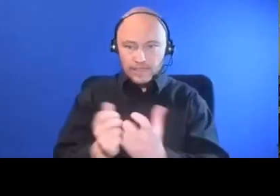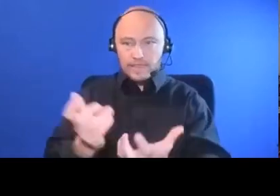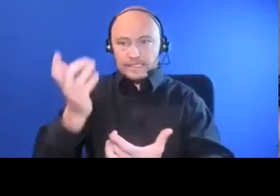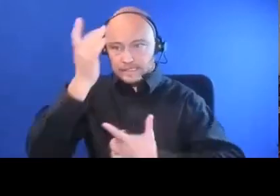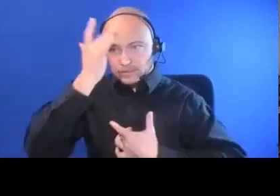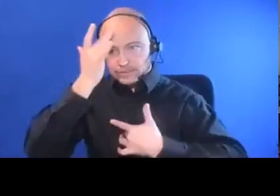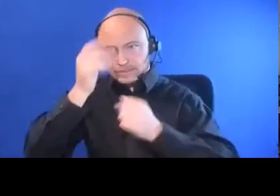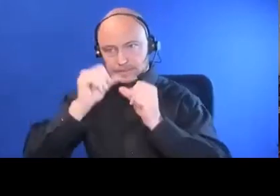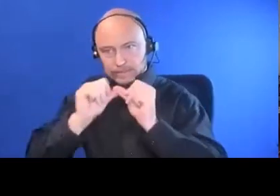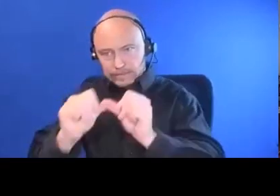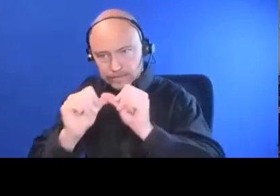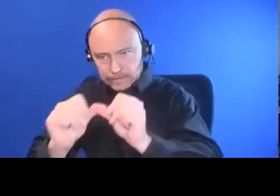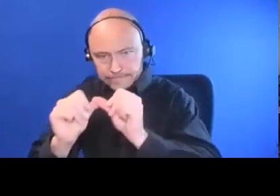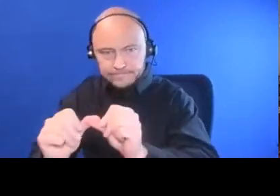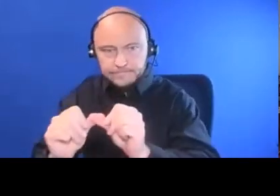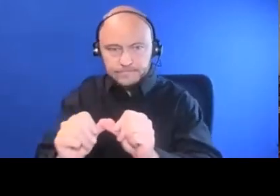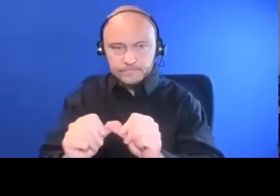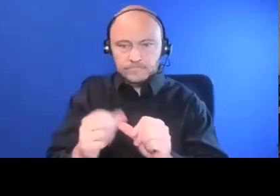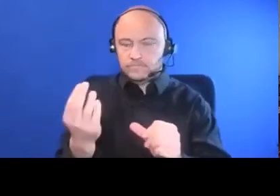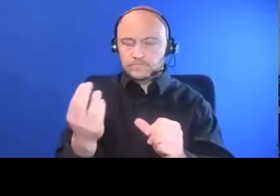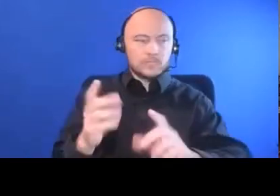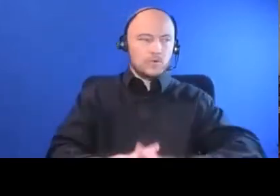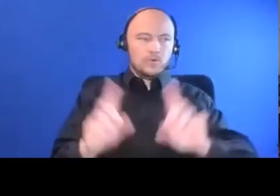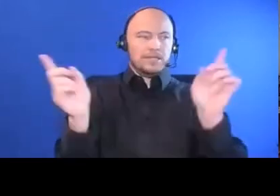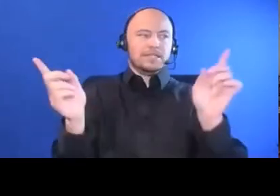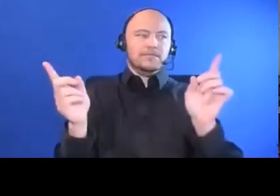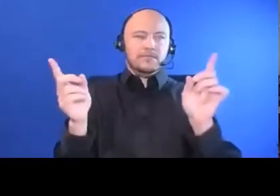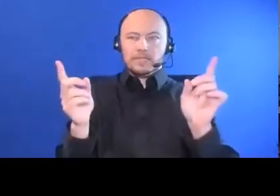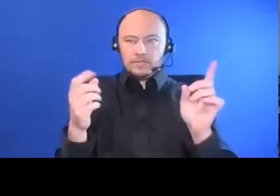or just being different in any way in America.